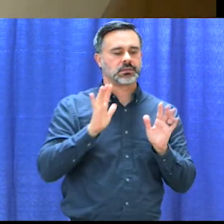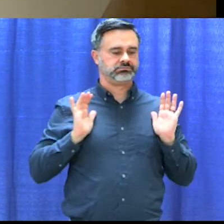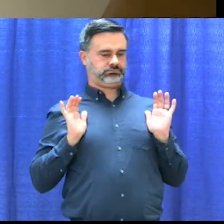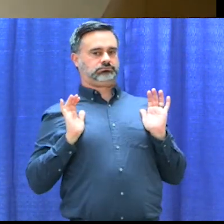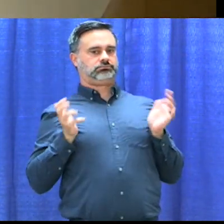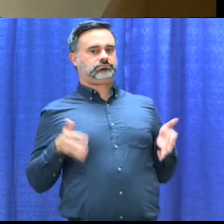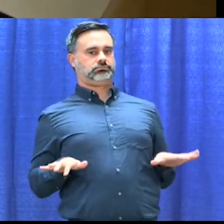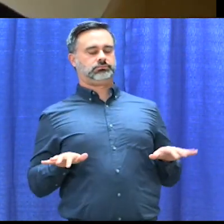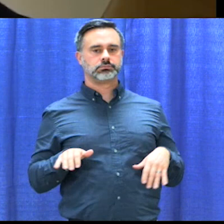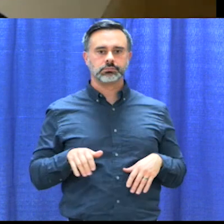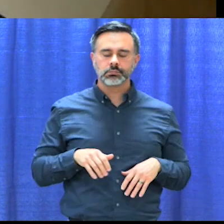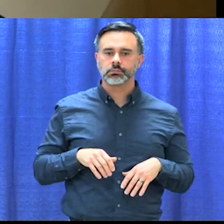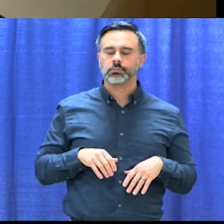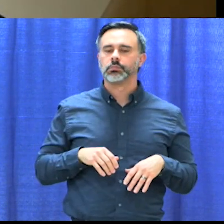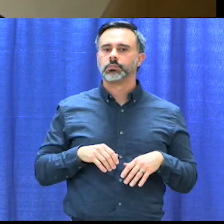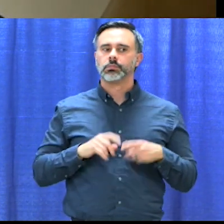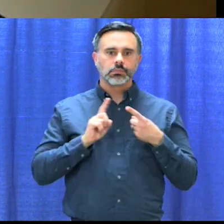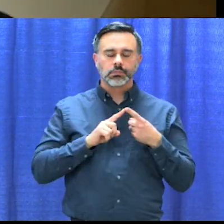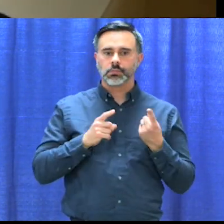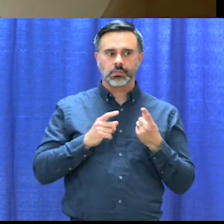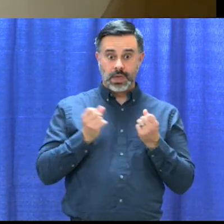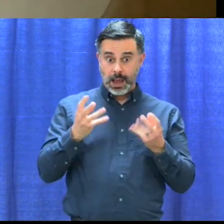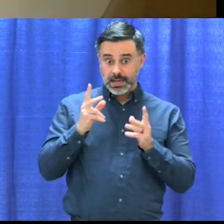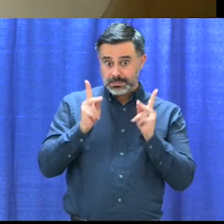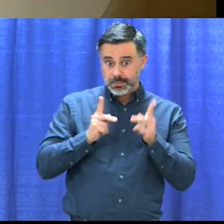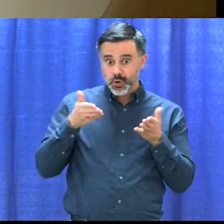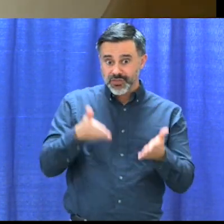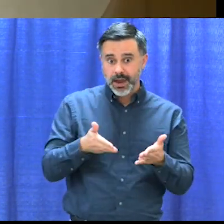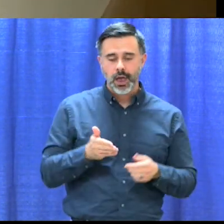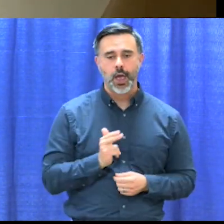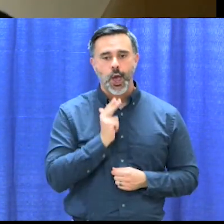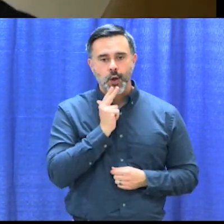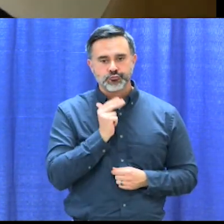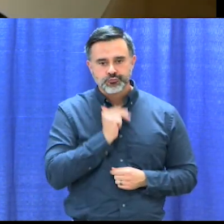One, the number of people that that are there is not cost-effective.